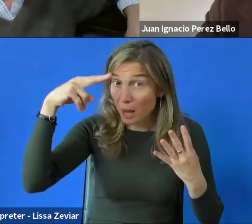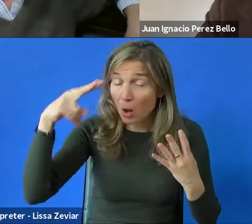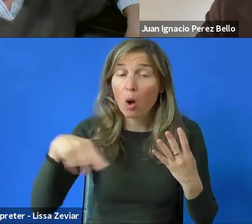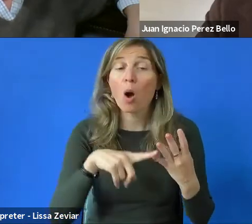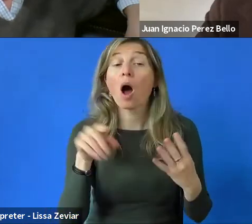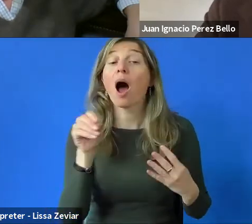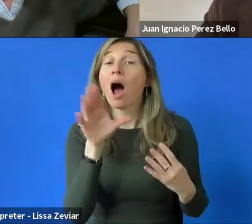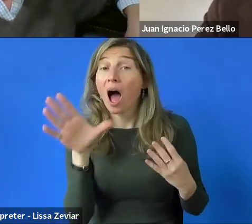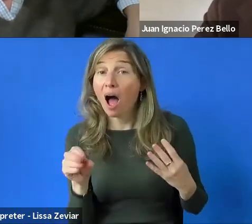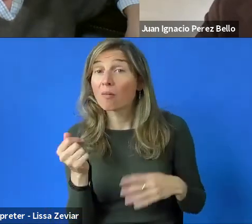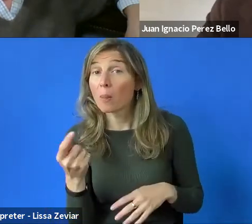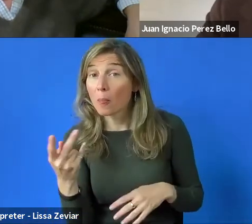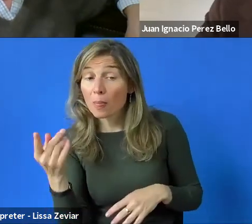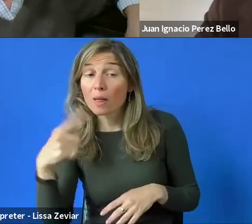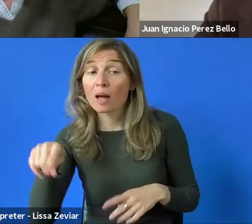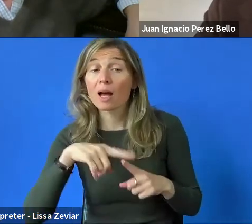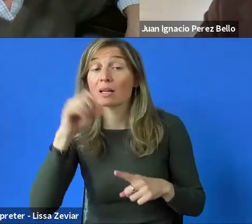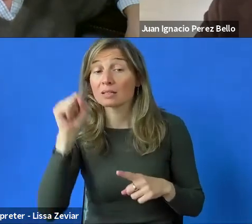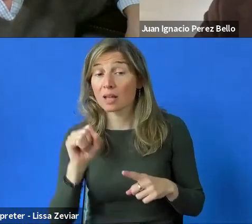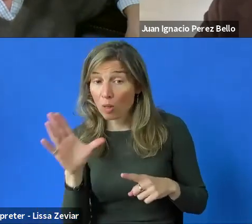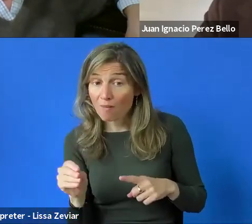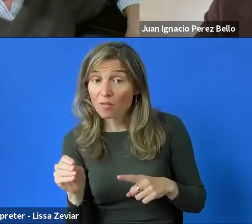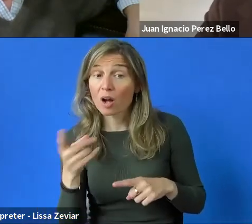such us South Africa and Tanzania,